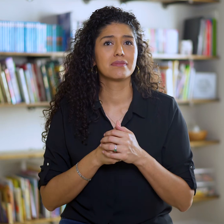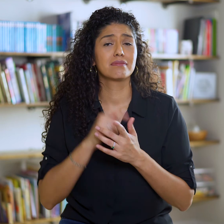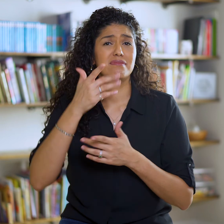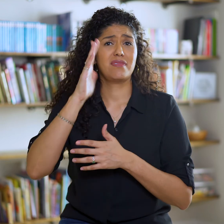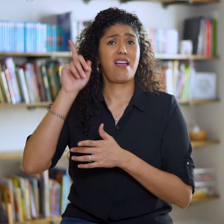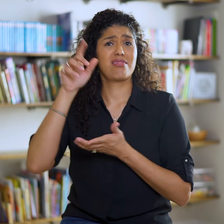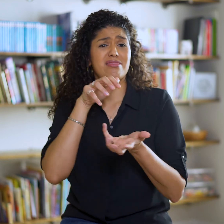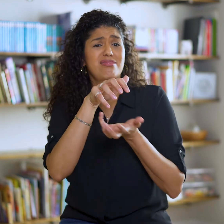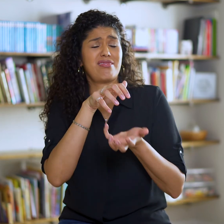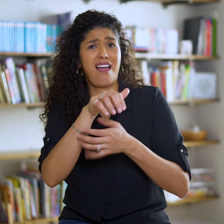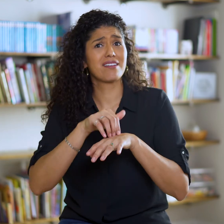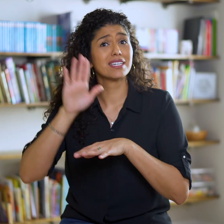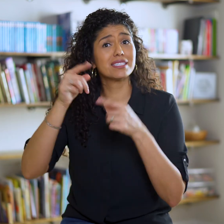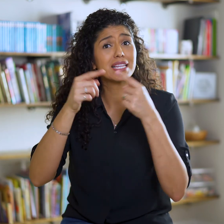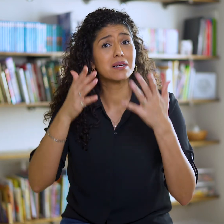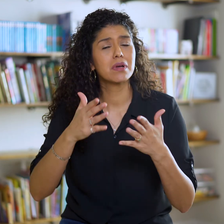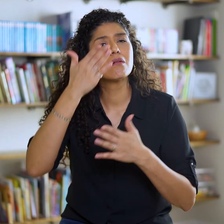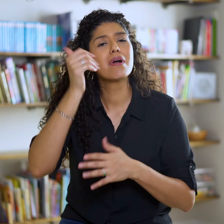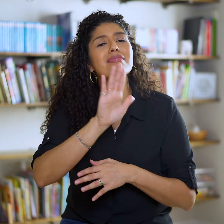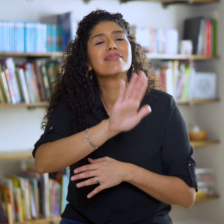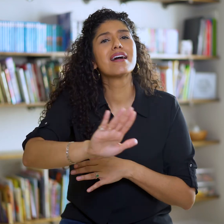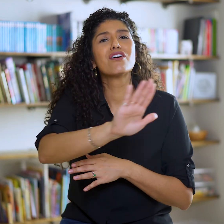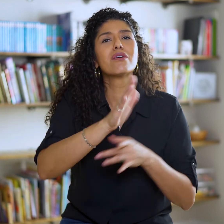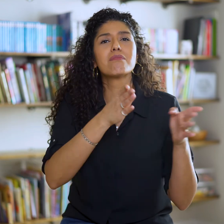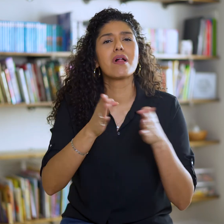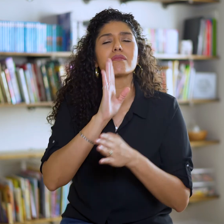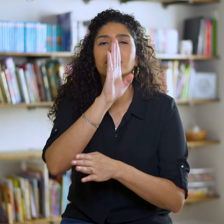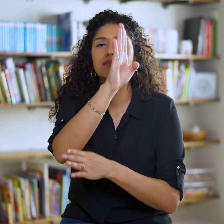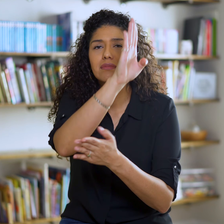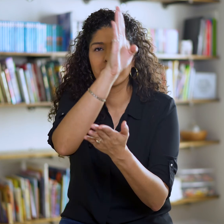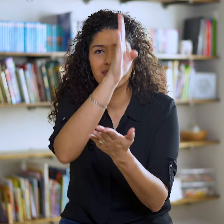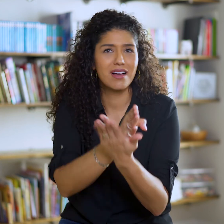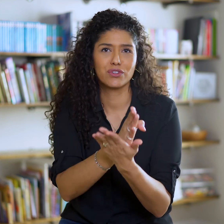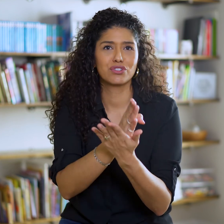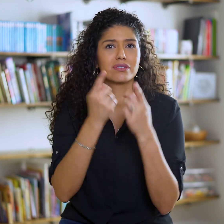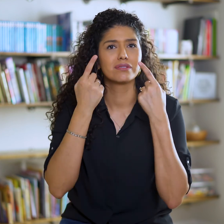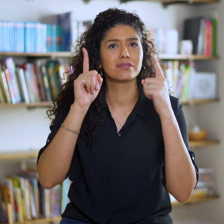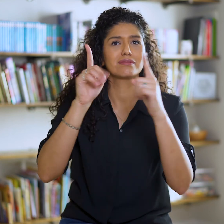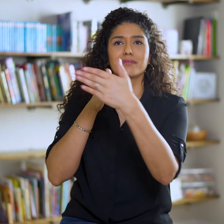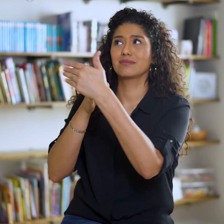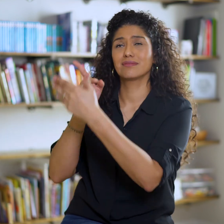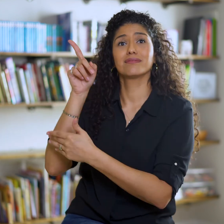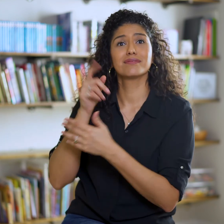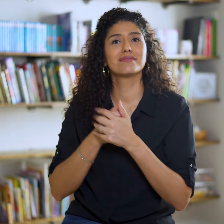God laughs at His enemies because their plans will never succeed against Him.